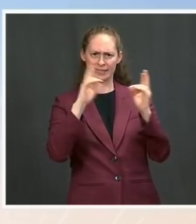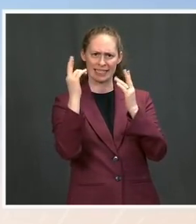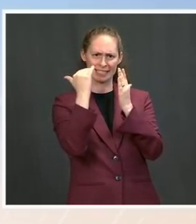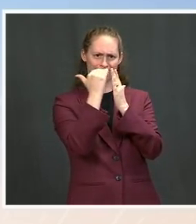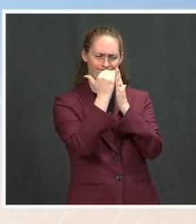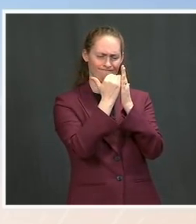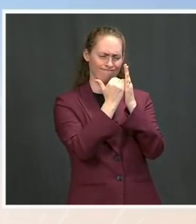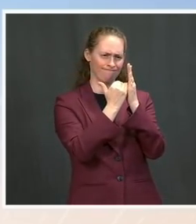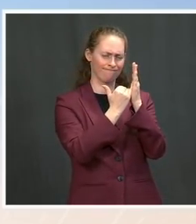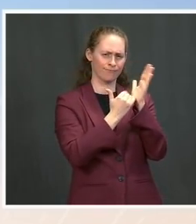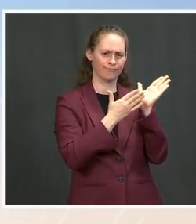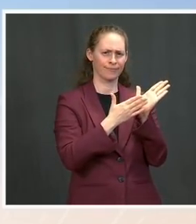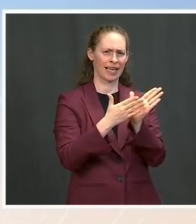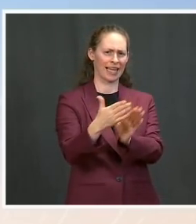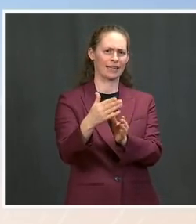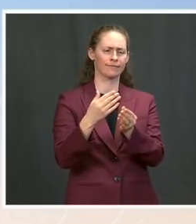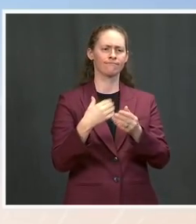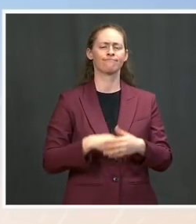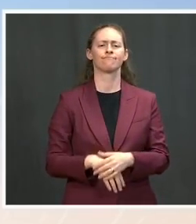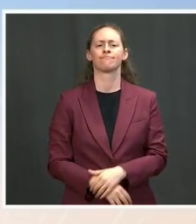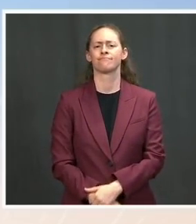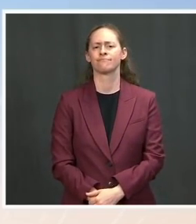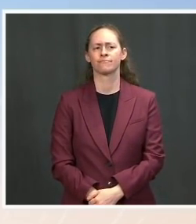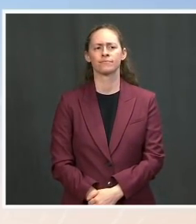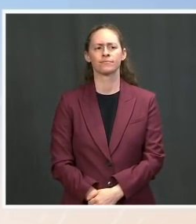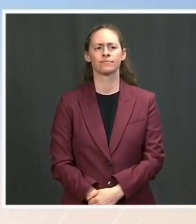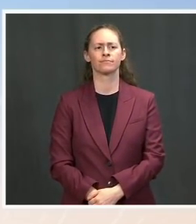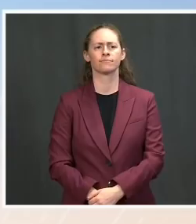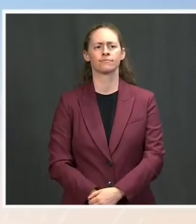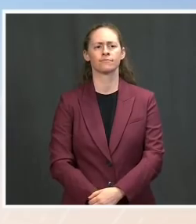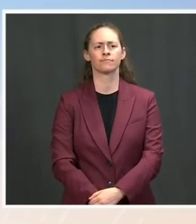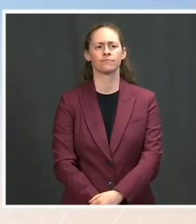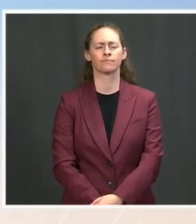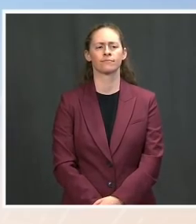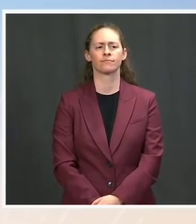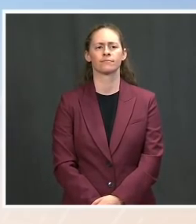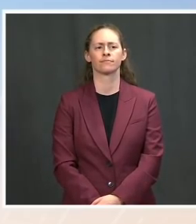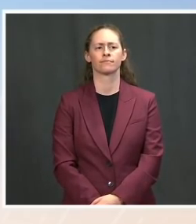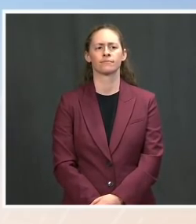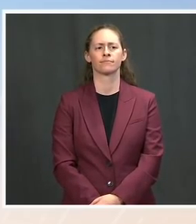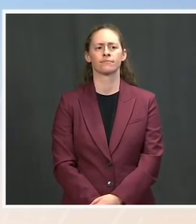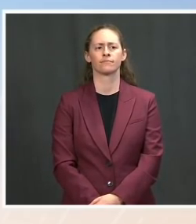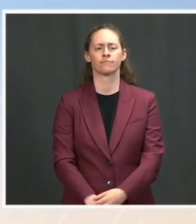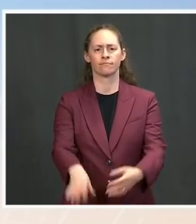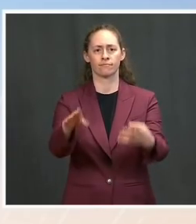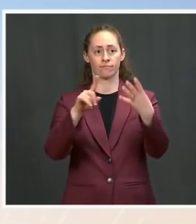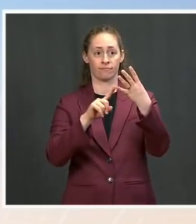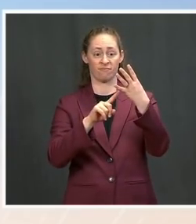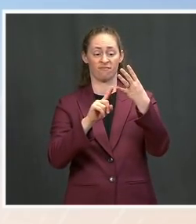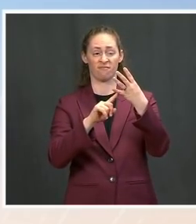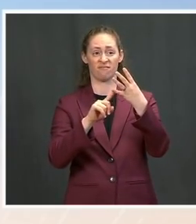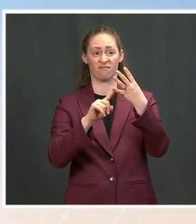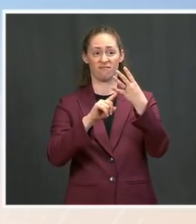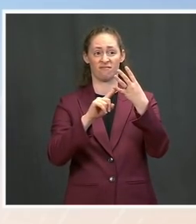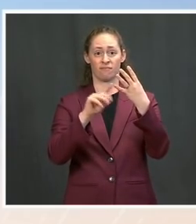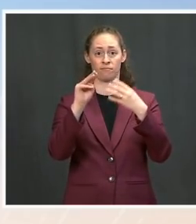we had a briefing in here. At the end of March, there were more than 5,000 children in Customs and Border Protection Patrol stations.